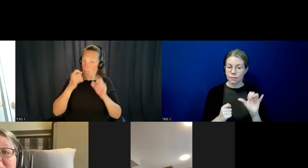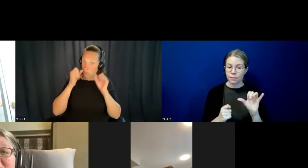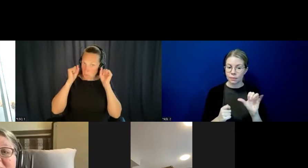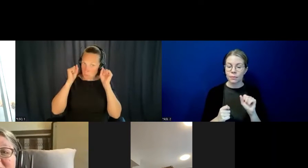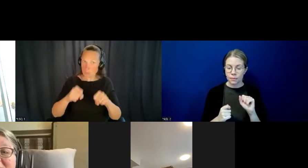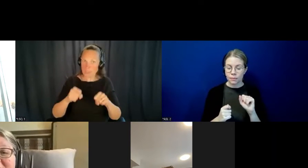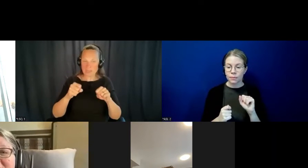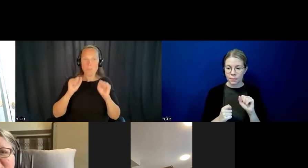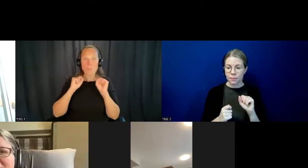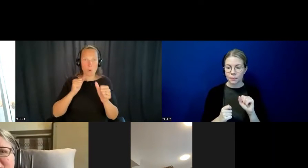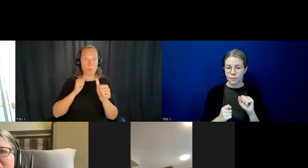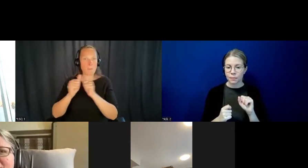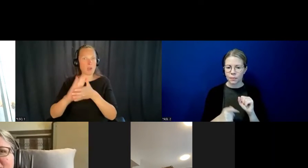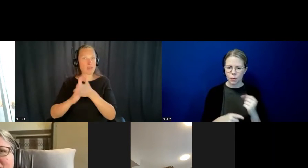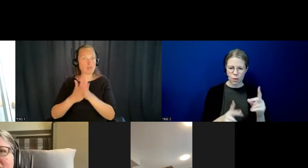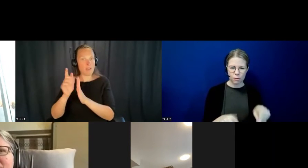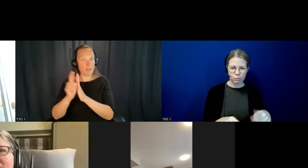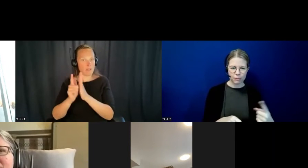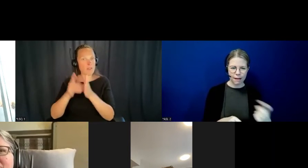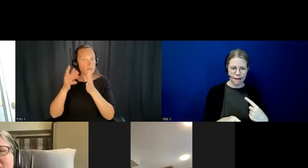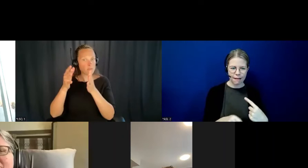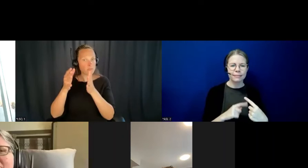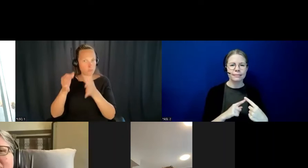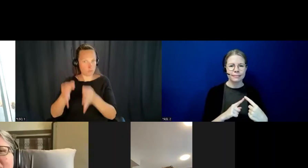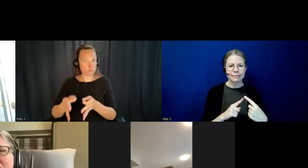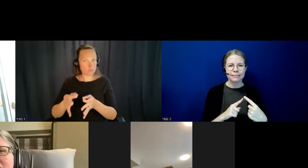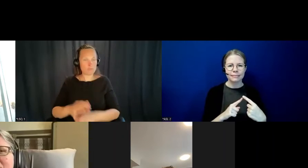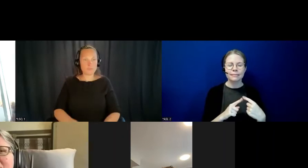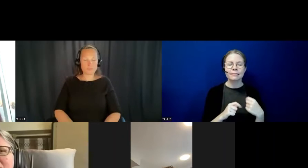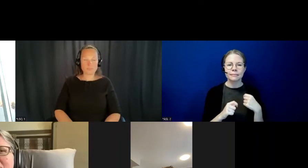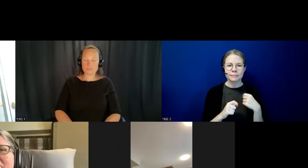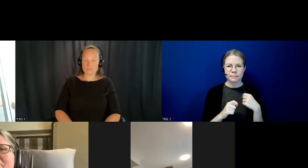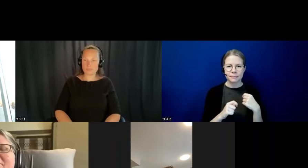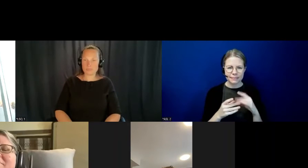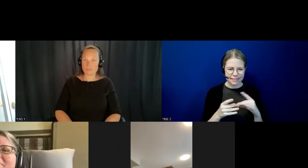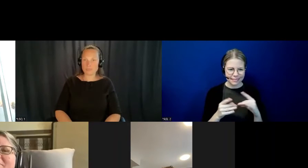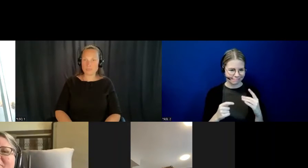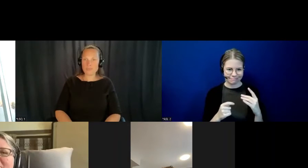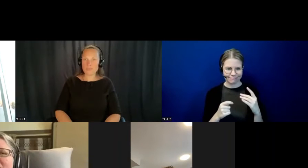ONE PERSON ASKED A QUESTION, WHY DID IT TAKE A YEAR FOR THIS TO MAKE ITS WAY BACK ON THE AGENDA?